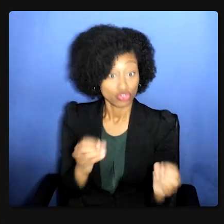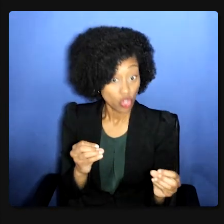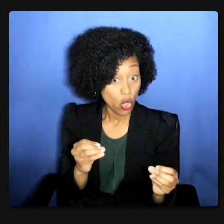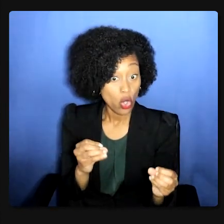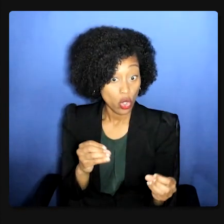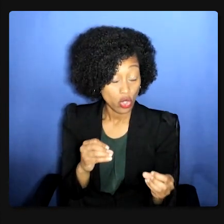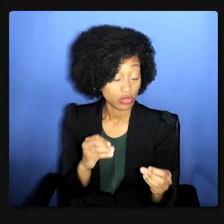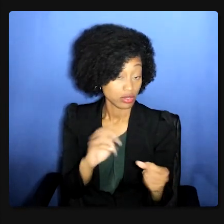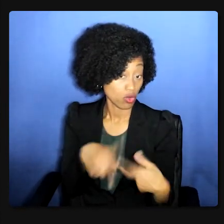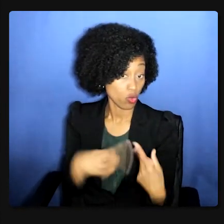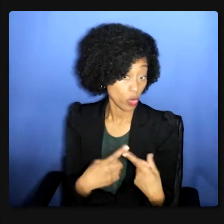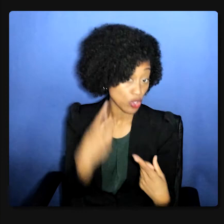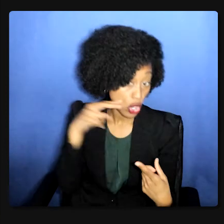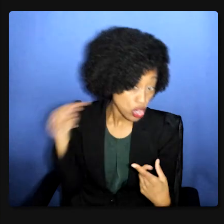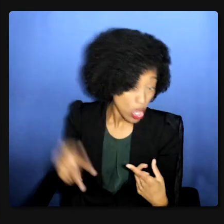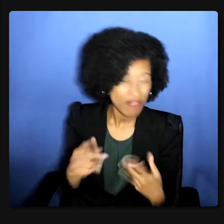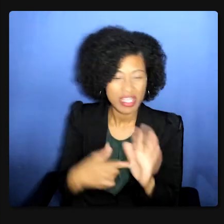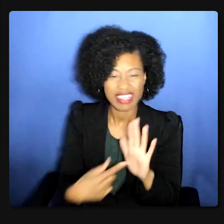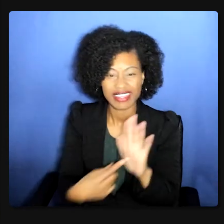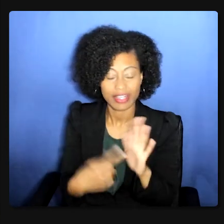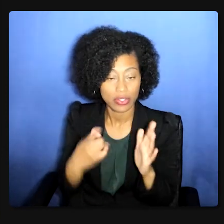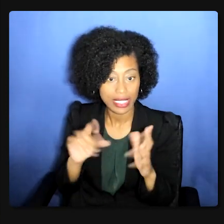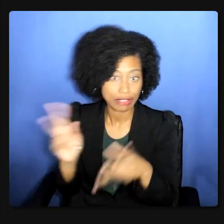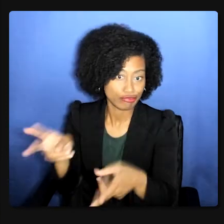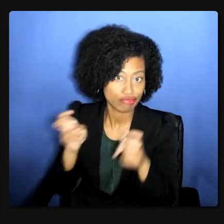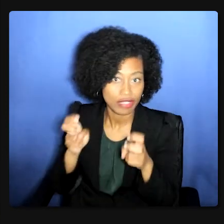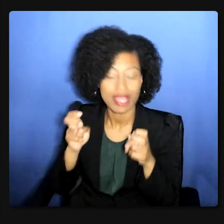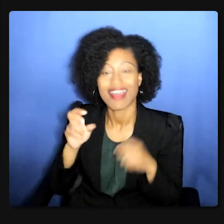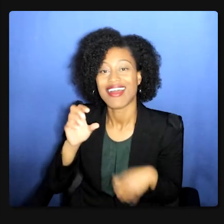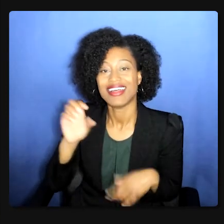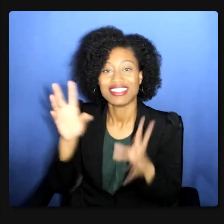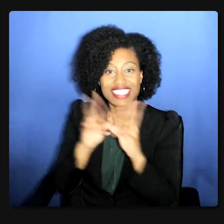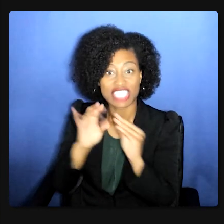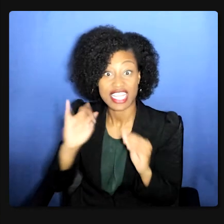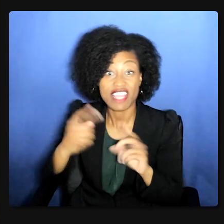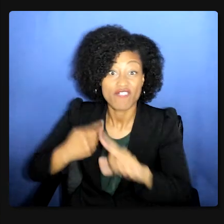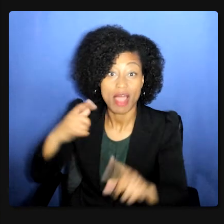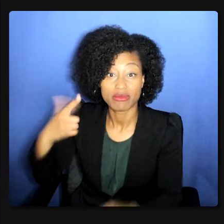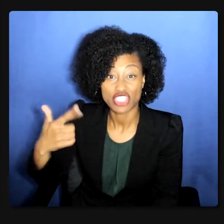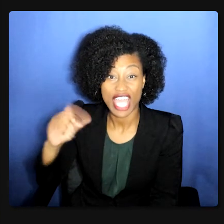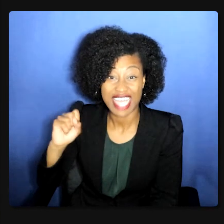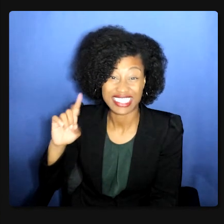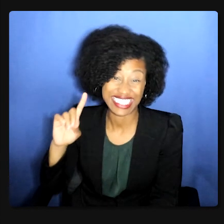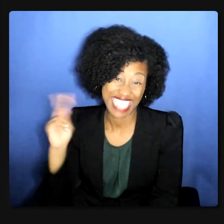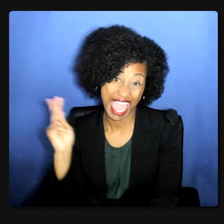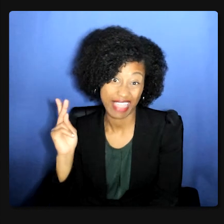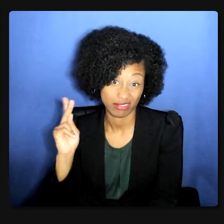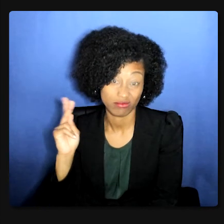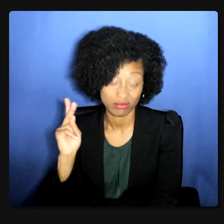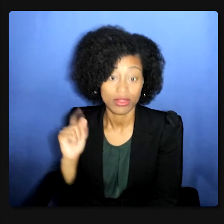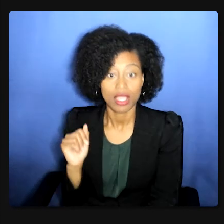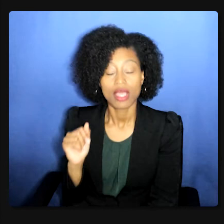So, when you log, for example, right, you will need to get the session ID from GSDK and basically log with this.